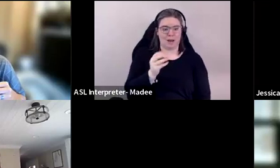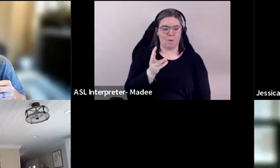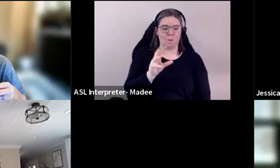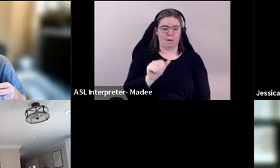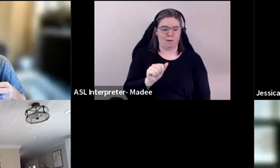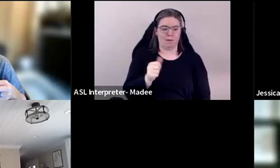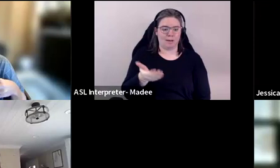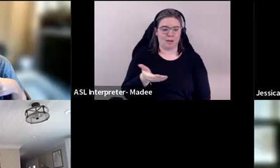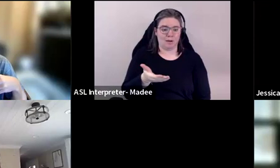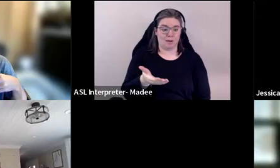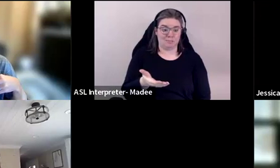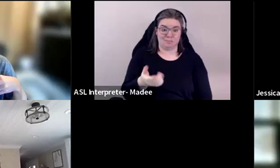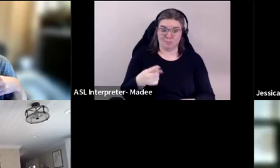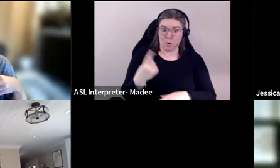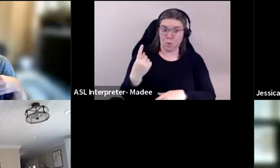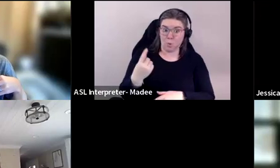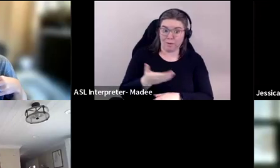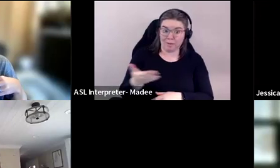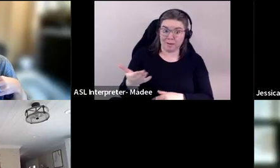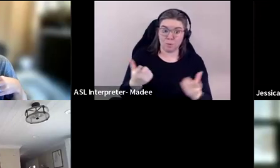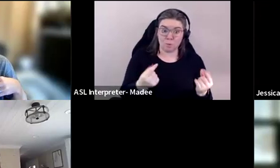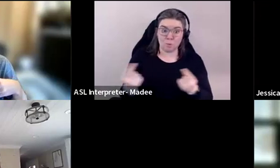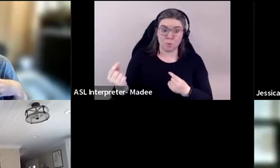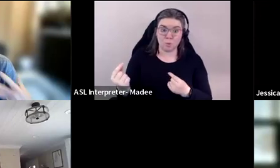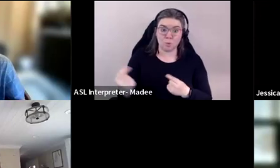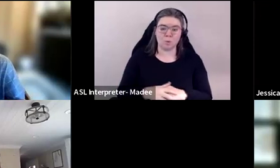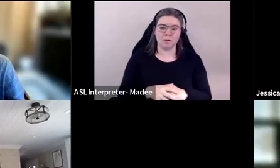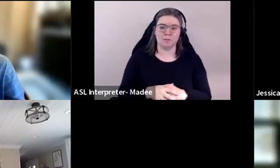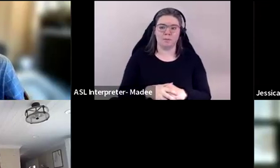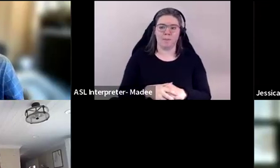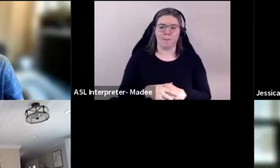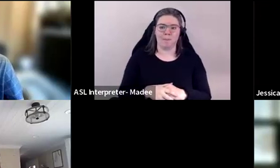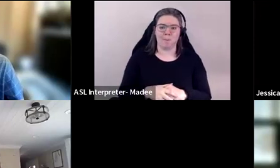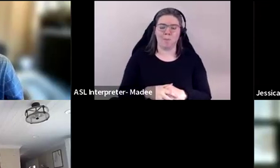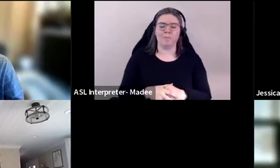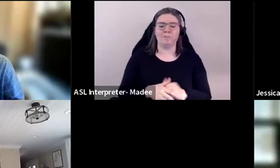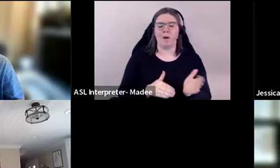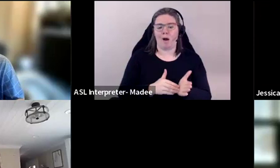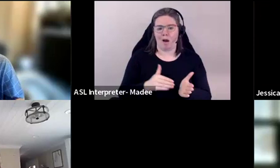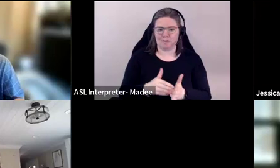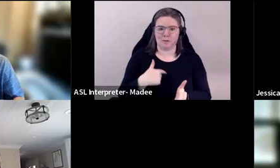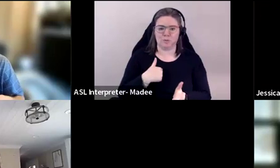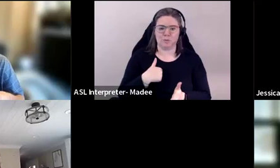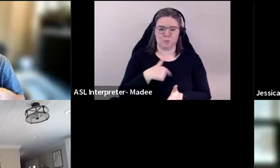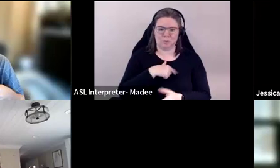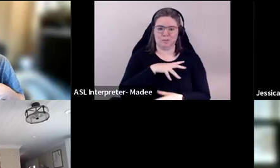Don Dew: trying to do is Don Dew: so we do a lot of ieps in schools right? Don Dew: And